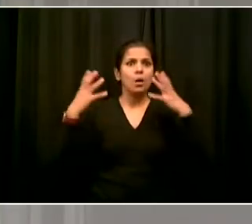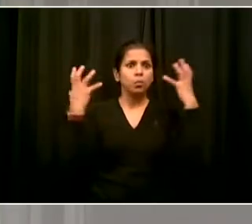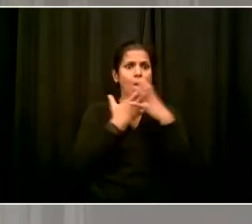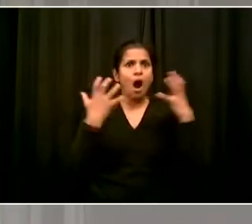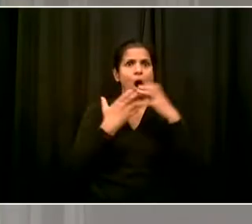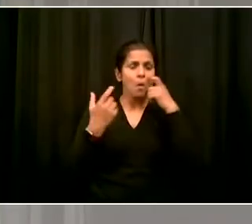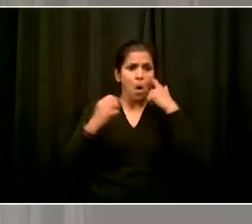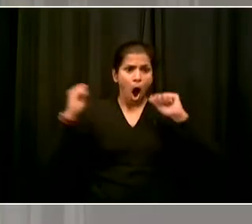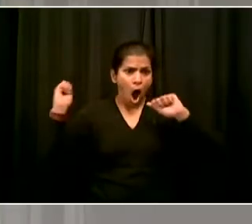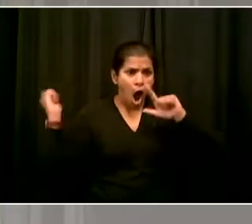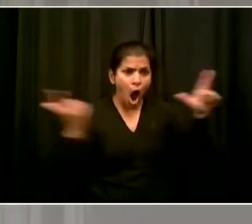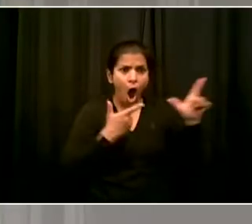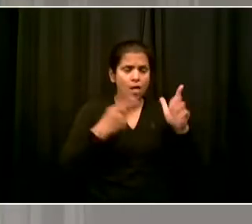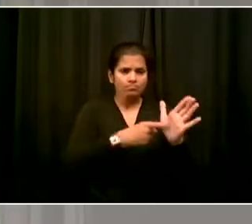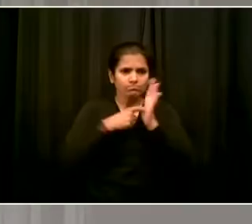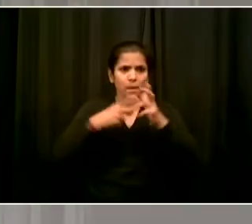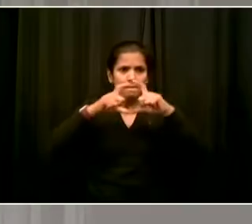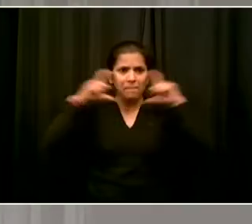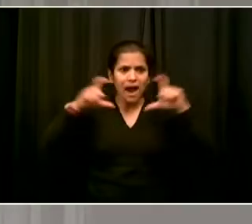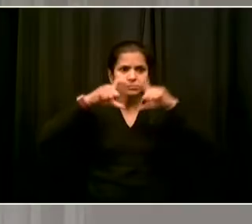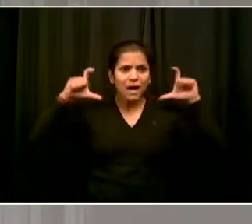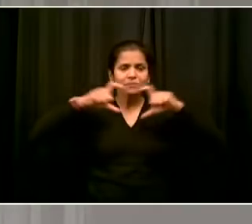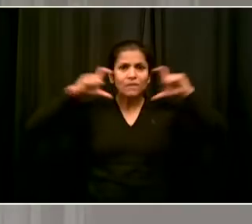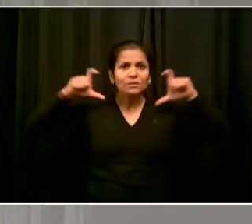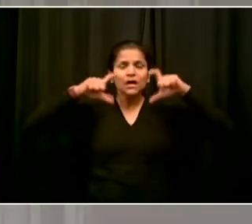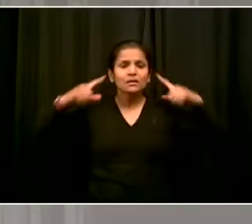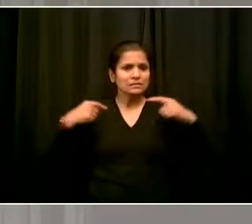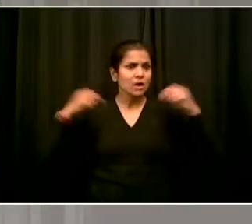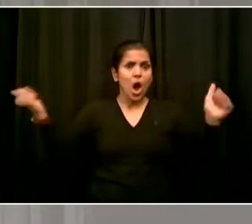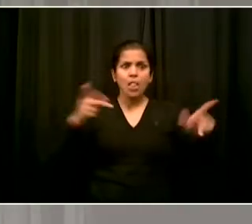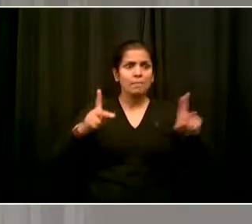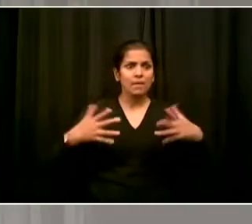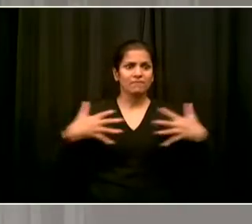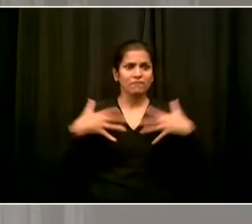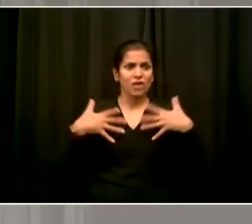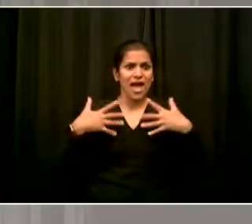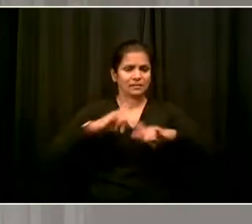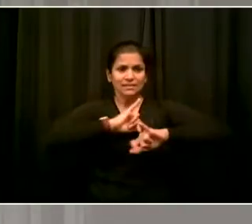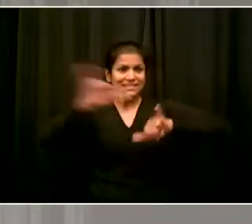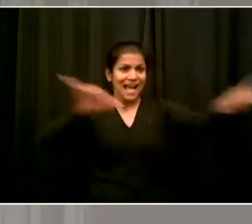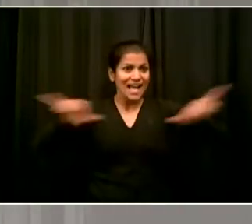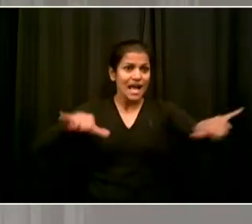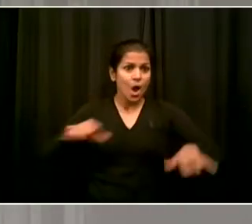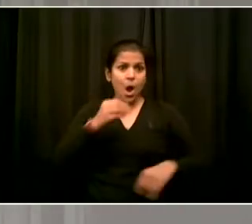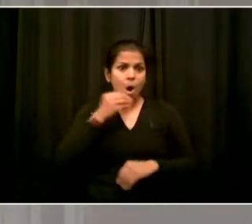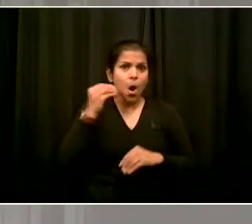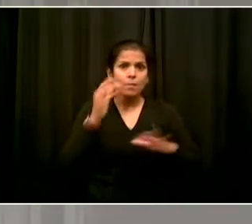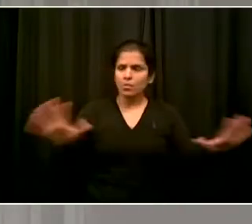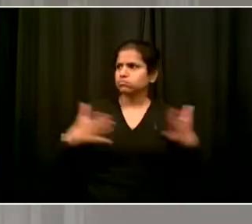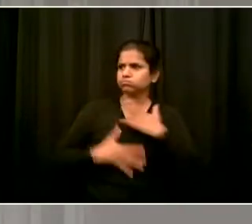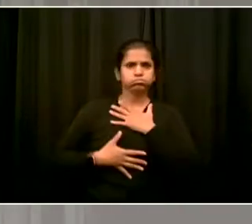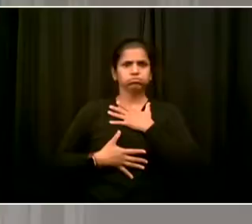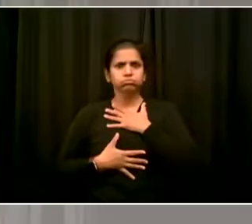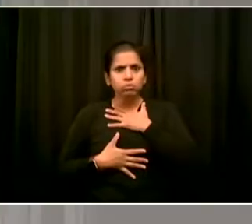AIRPI ERERDCE BY THE SOUND OF SIRENS, TO SEE PEOPLE WITH MASKS, WALKING AWAY FROM EACH